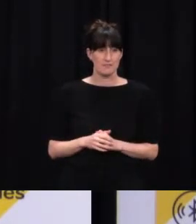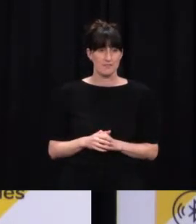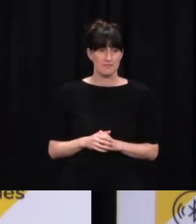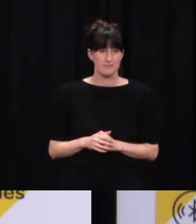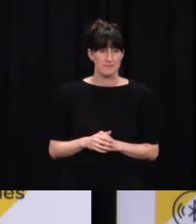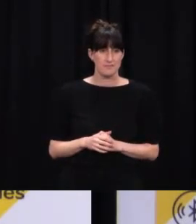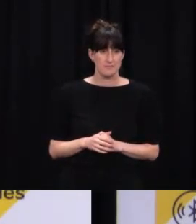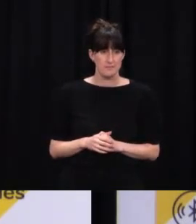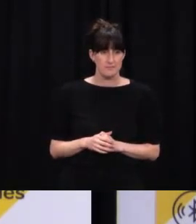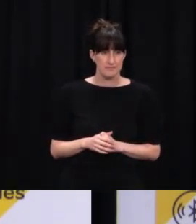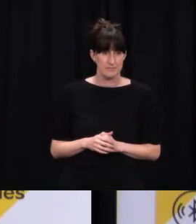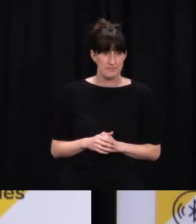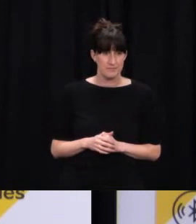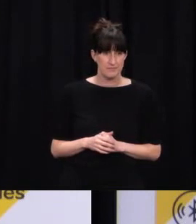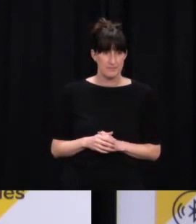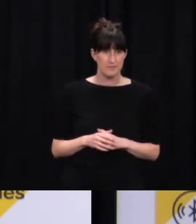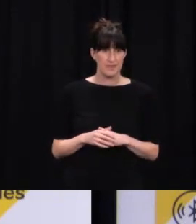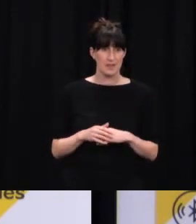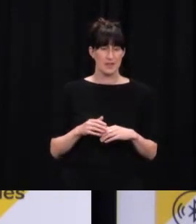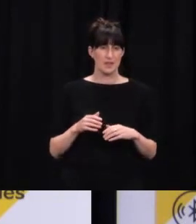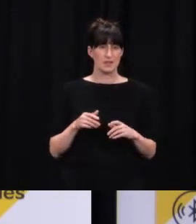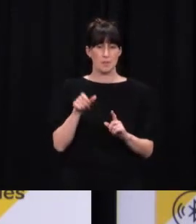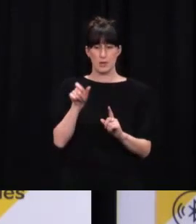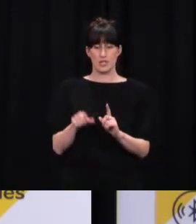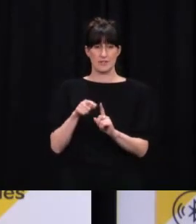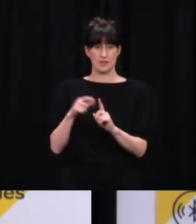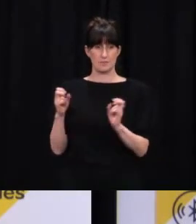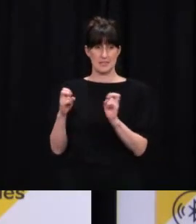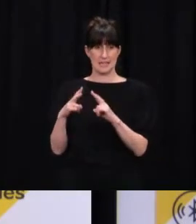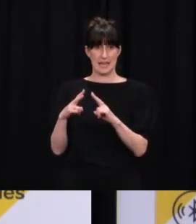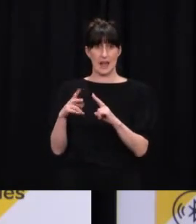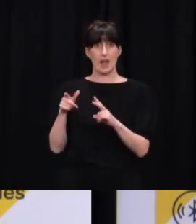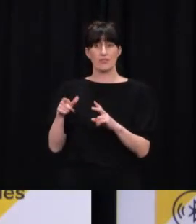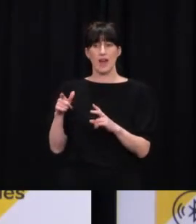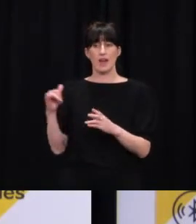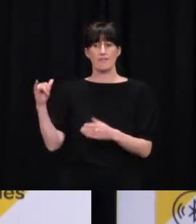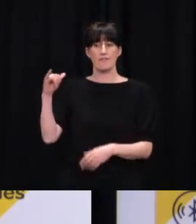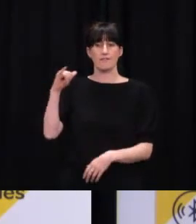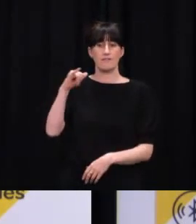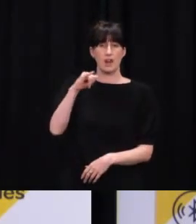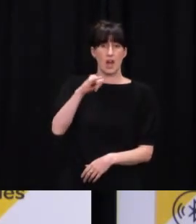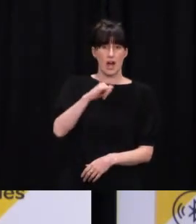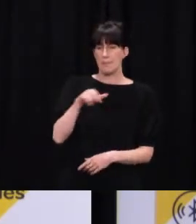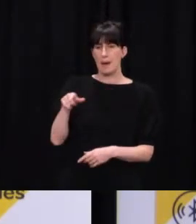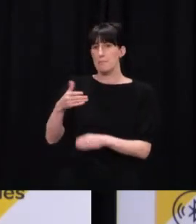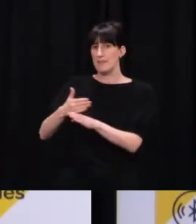had a returned result on the